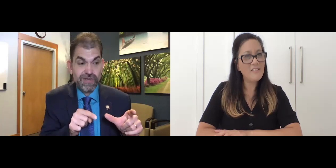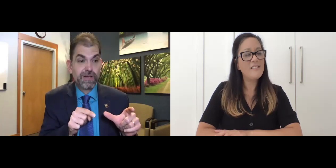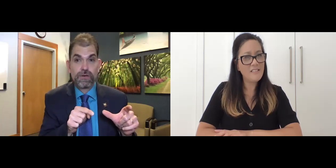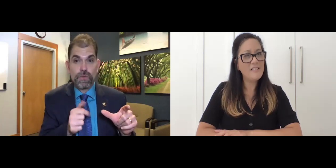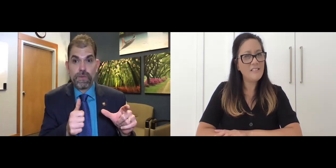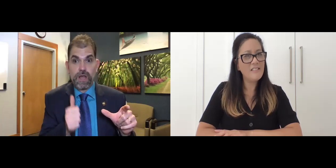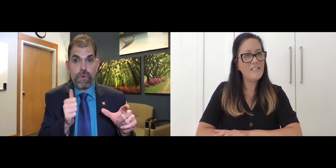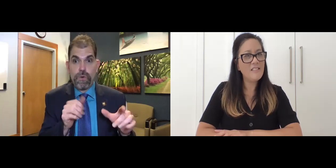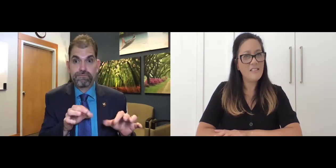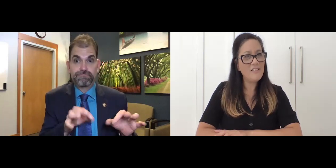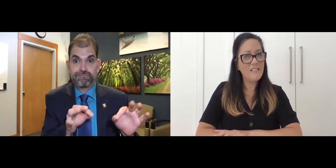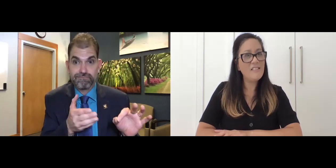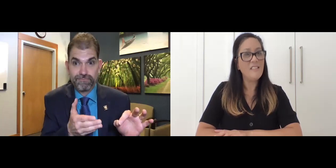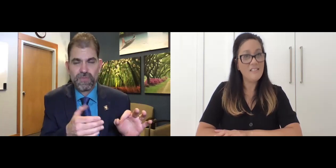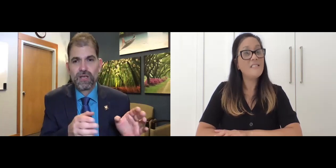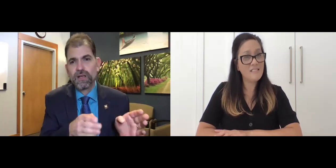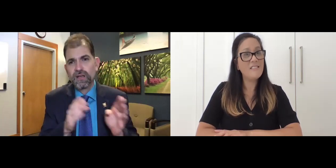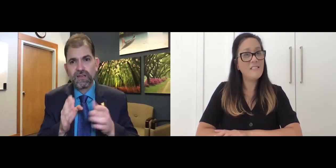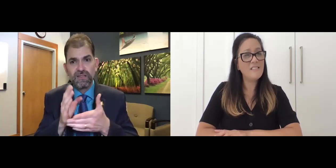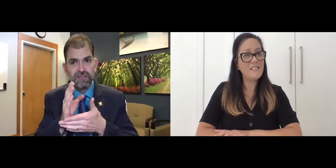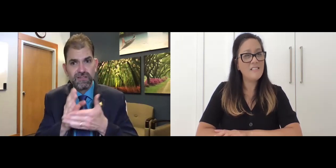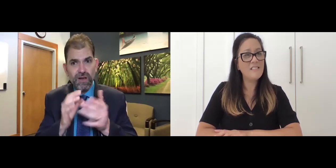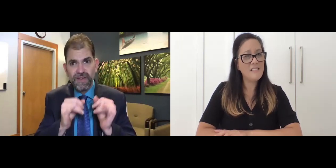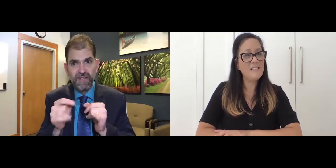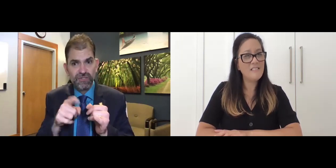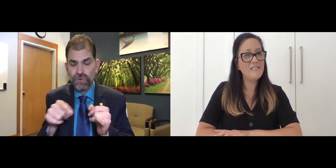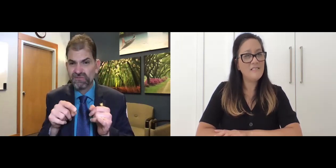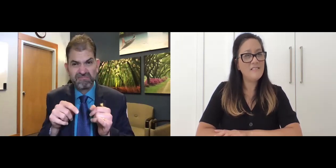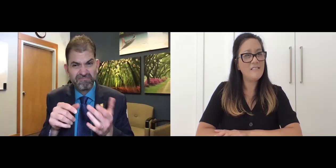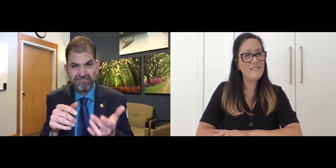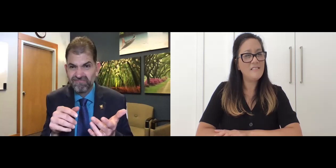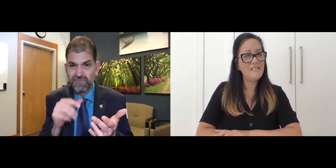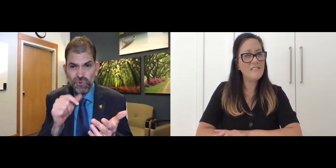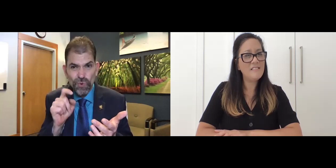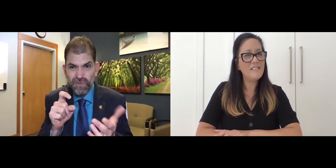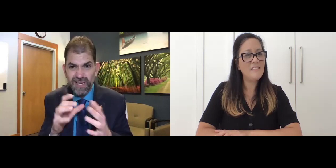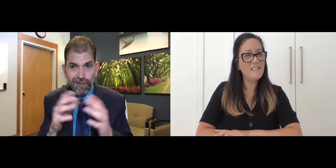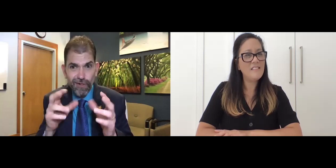It might not survive because it needs a lot of water. If another plant